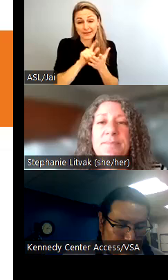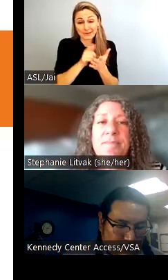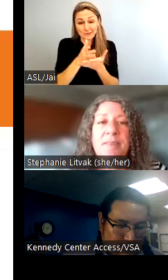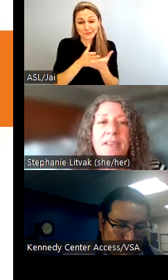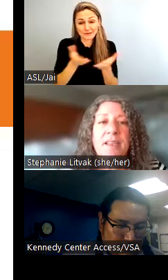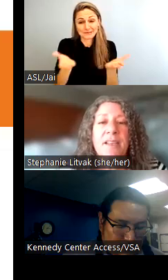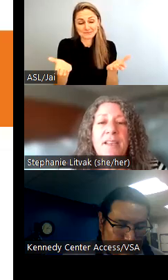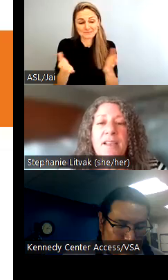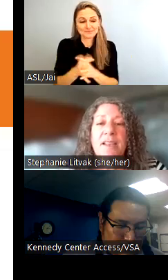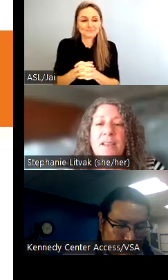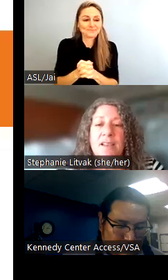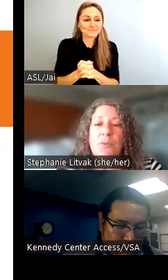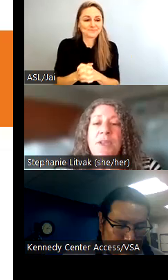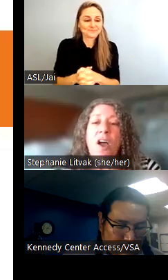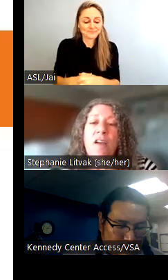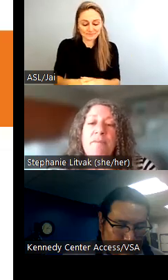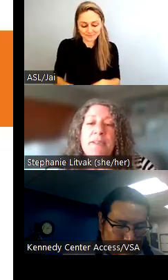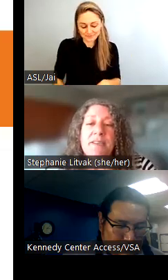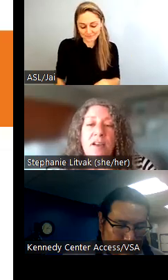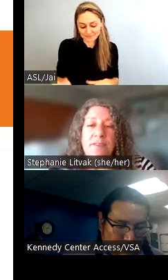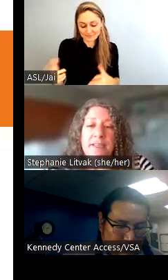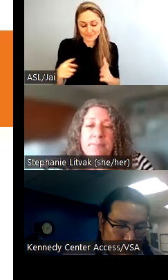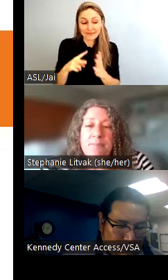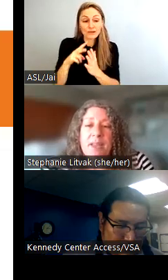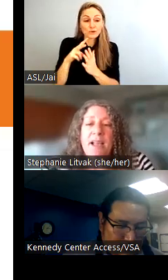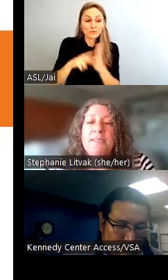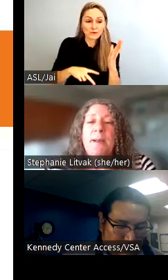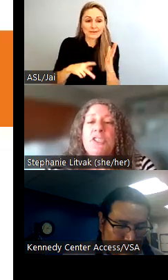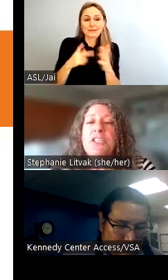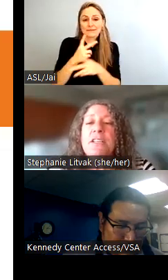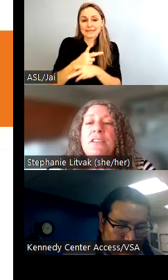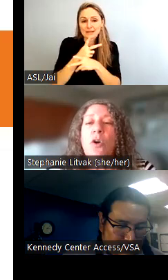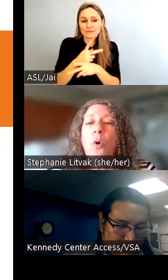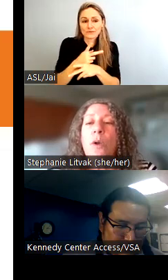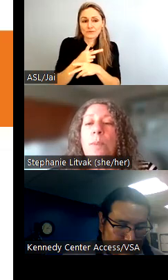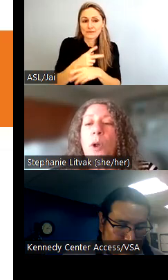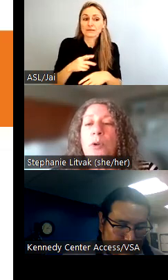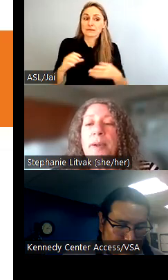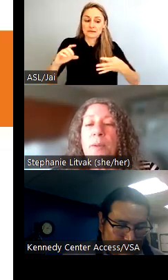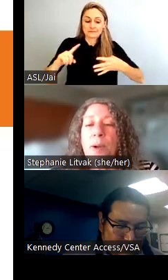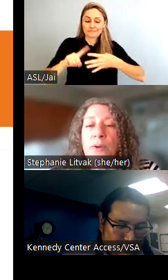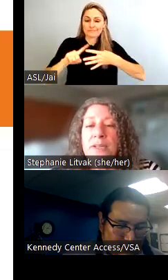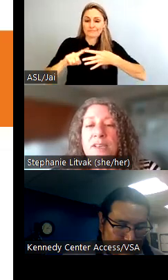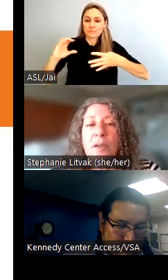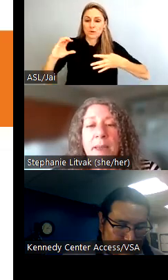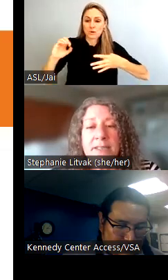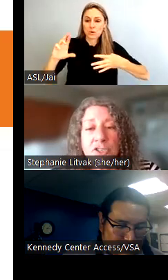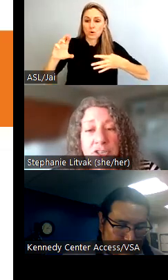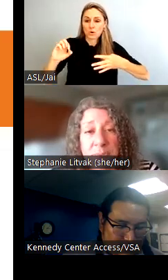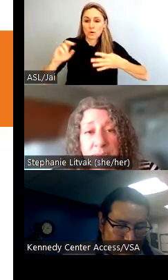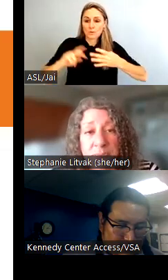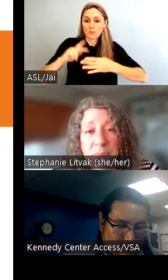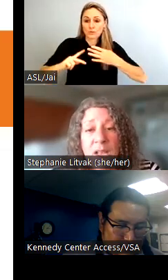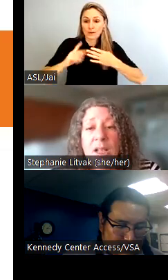More read the RFPs carefully, especially the core program components on page 2.